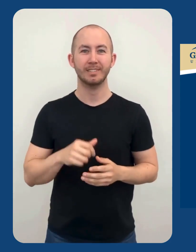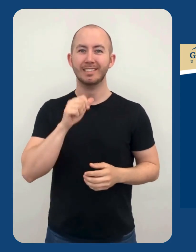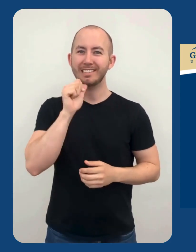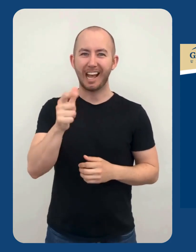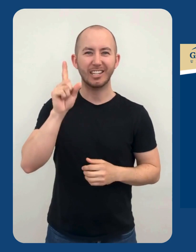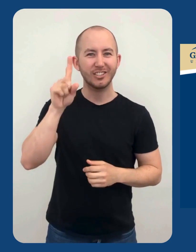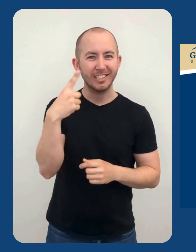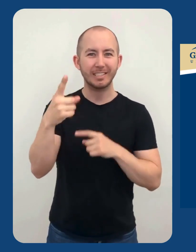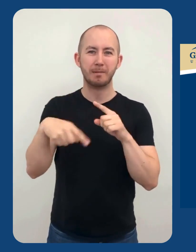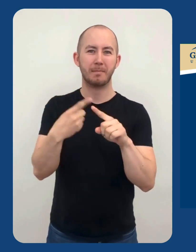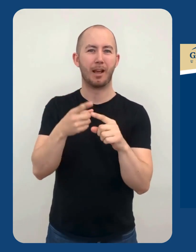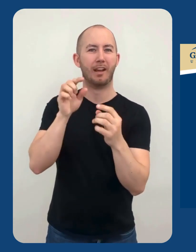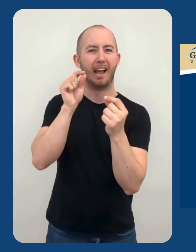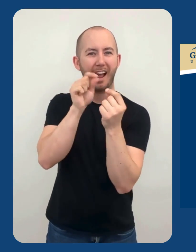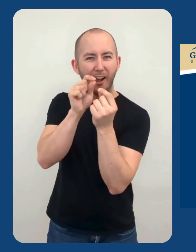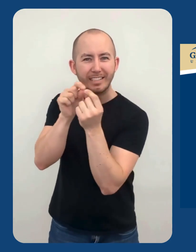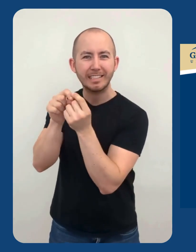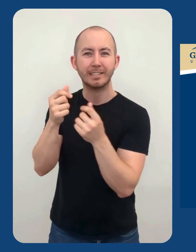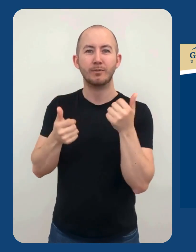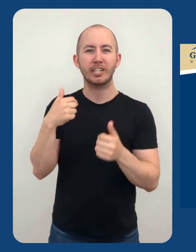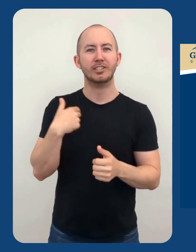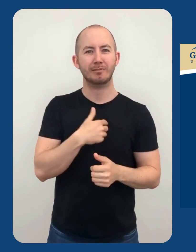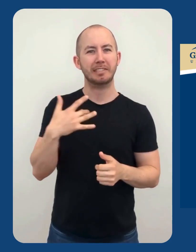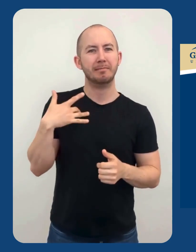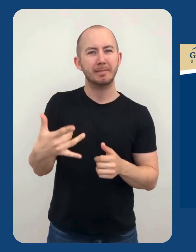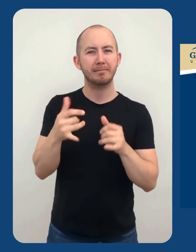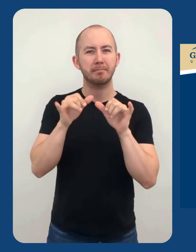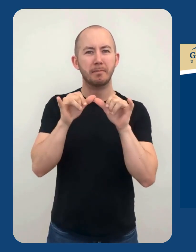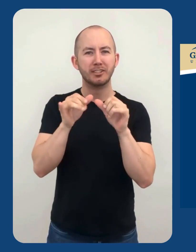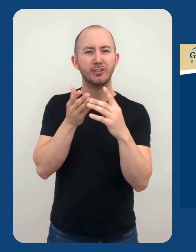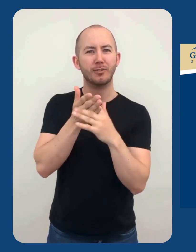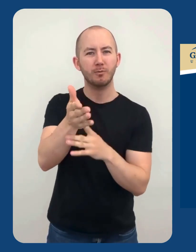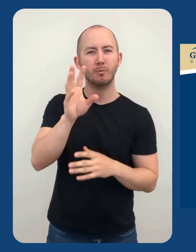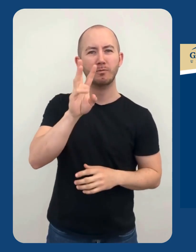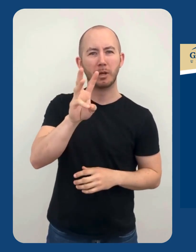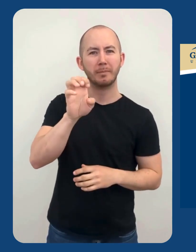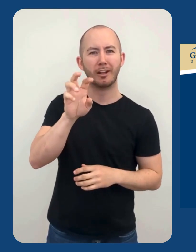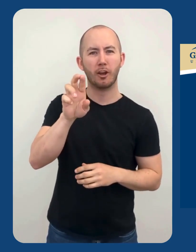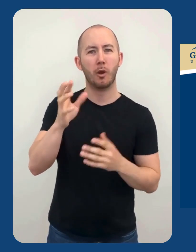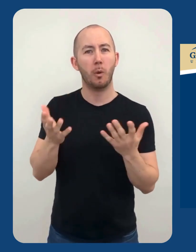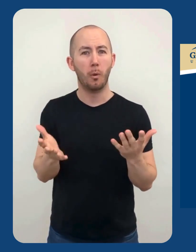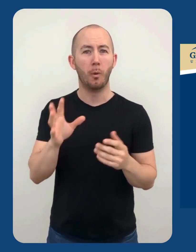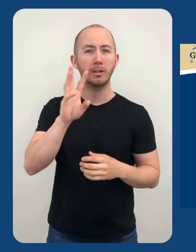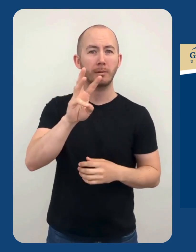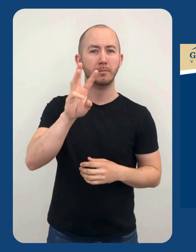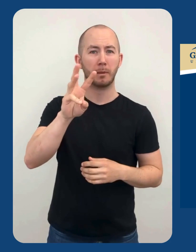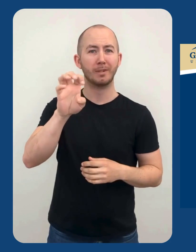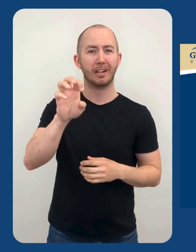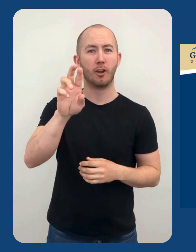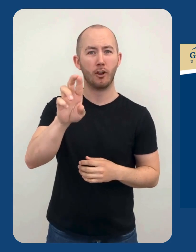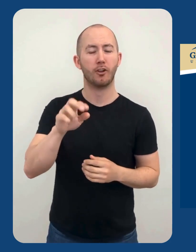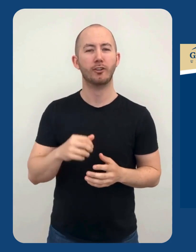It’s not just about measuring accuracy, such as using metrics like WER and WWER.